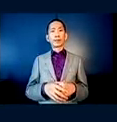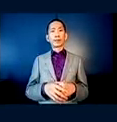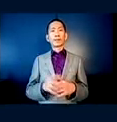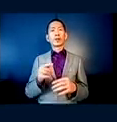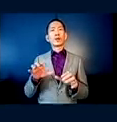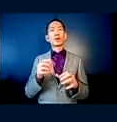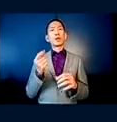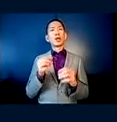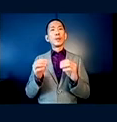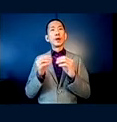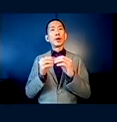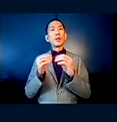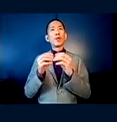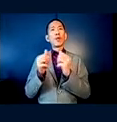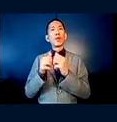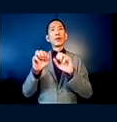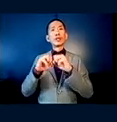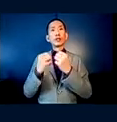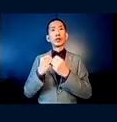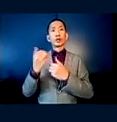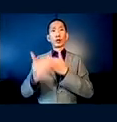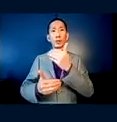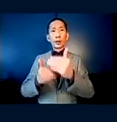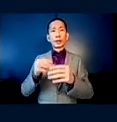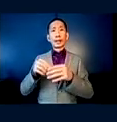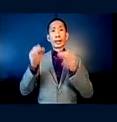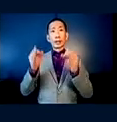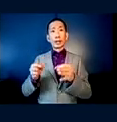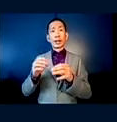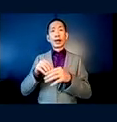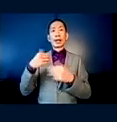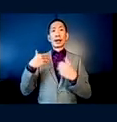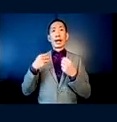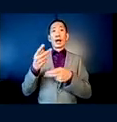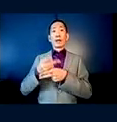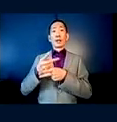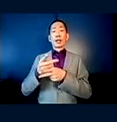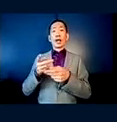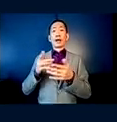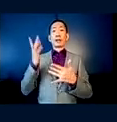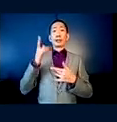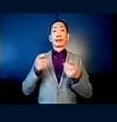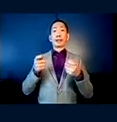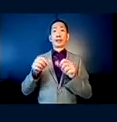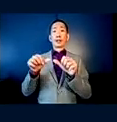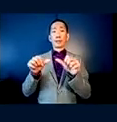SORT OF BREAKDOWN, PRIOR AUTHORIZATION, DO A LITTLE BIT MORE IN SOCIAL PROCESSES AND DETERMINANTS AND HEALTHCARE AND